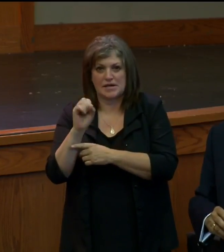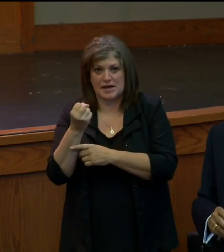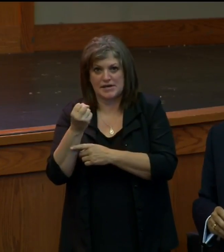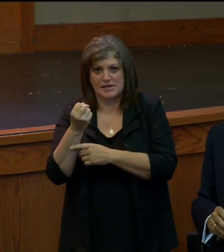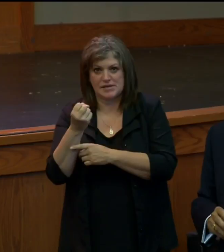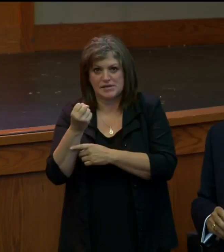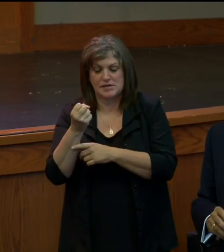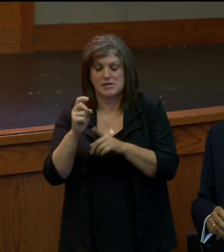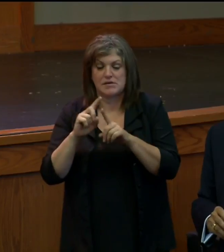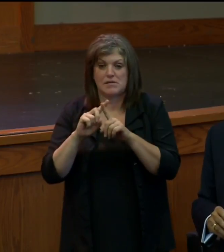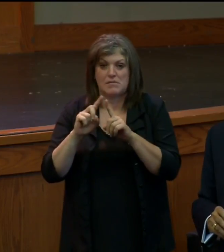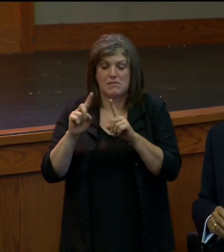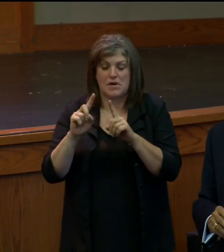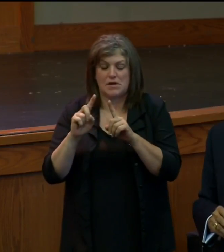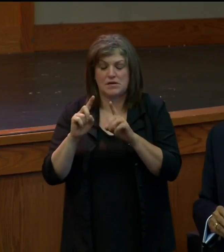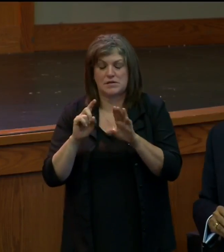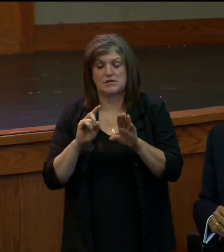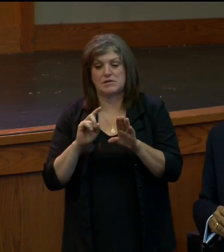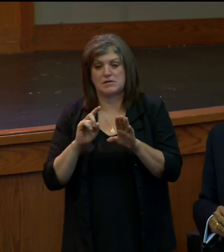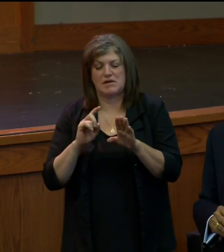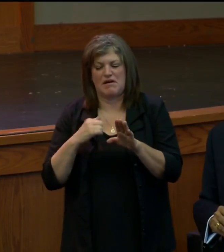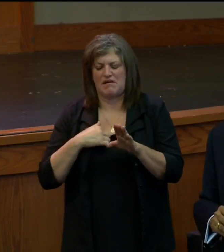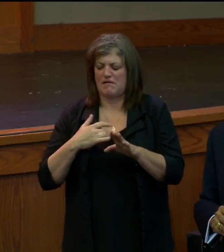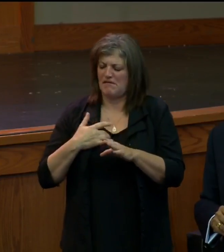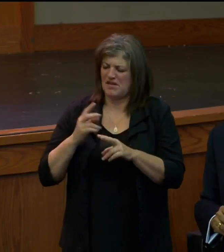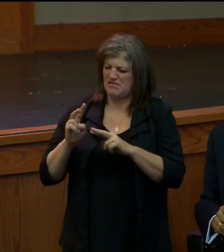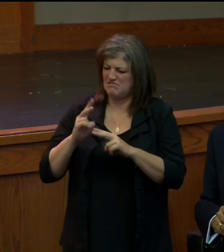BUT I CAME AWAY FROM THAT WITH A SENSE OF CYNICISM ABOUT THE